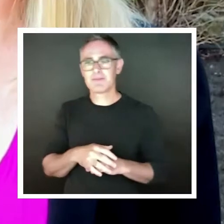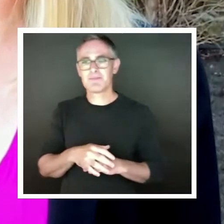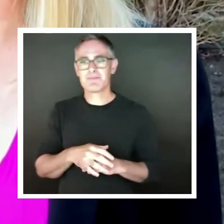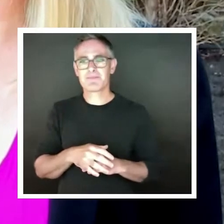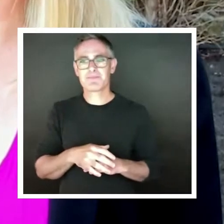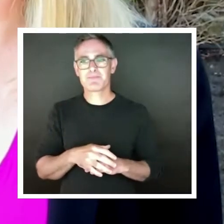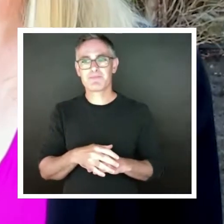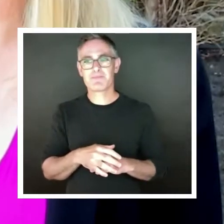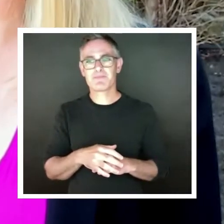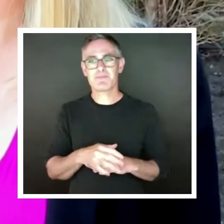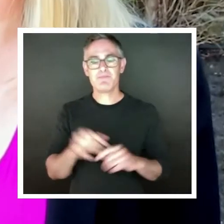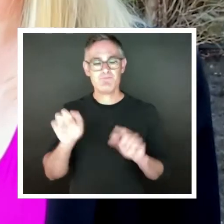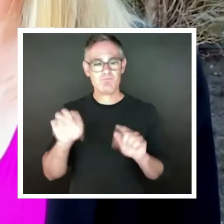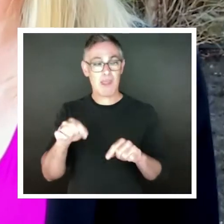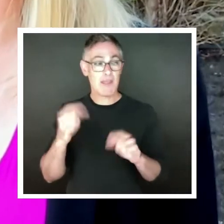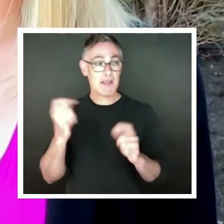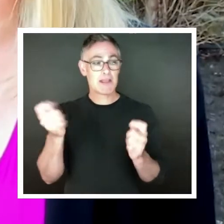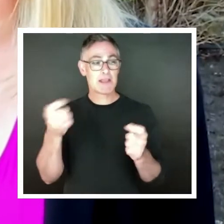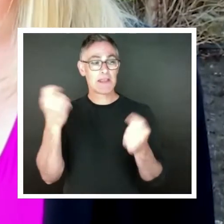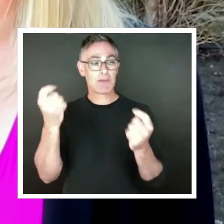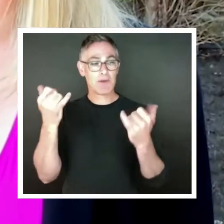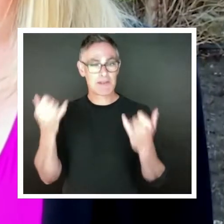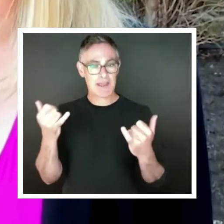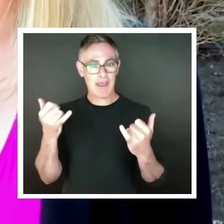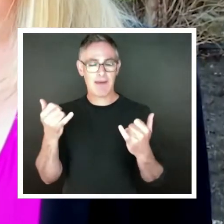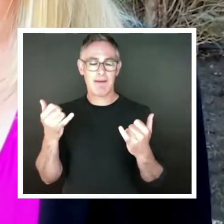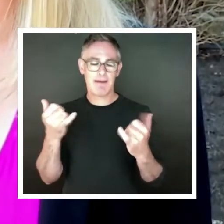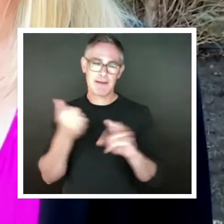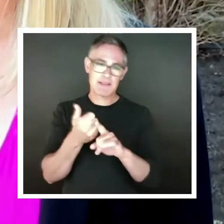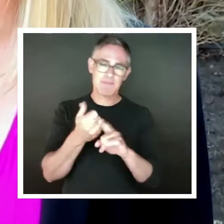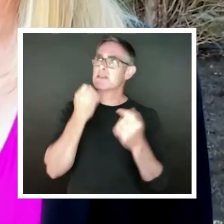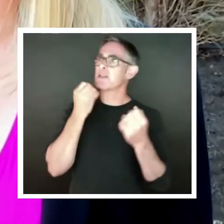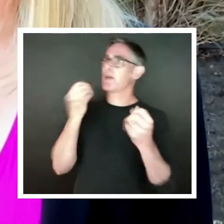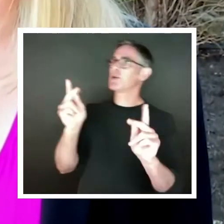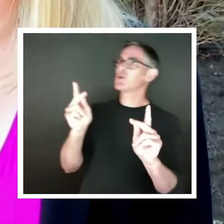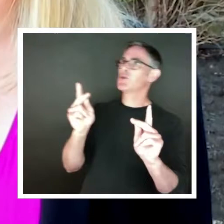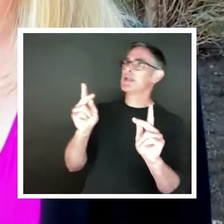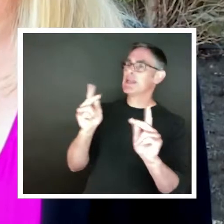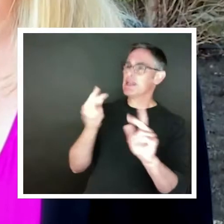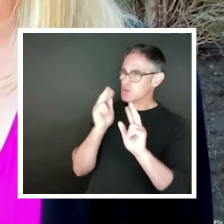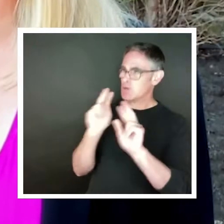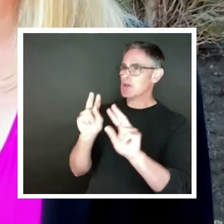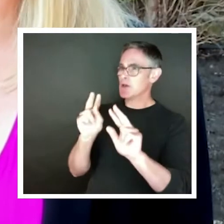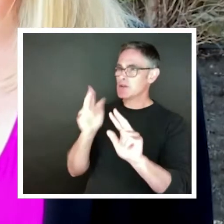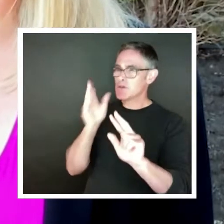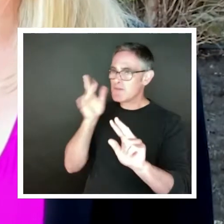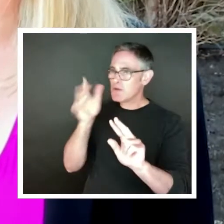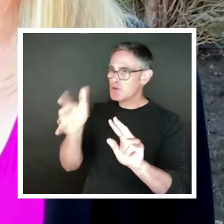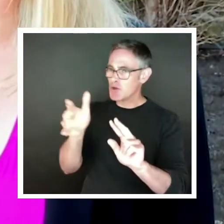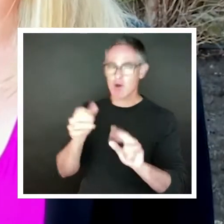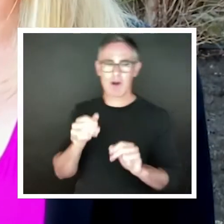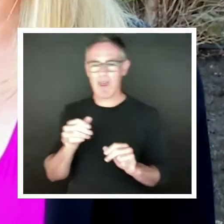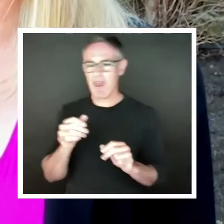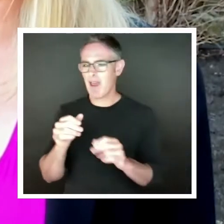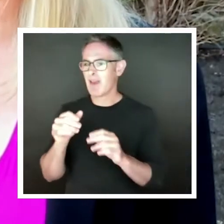This ceremony is an opportunity to look towards the future, pay it forward, share what you've learned.